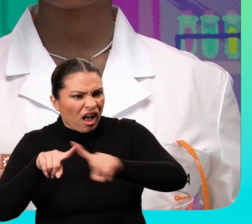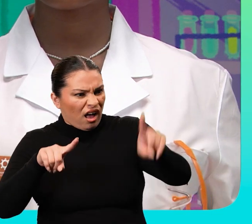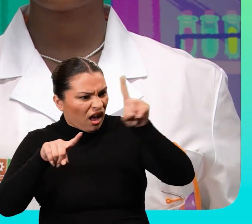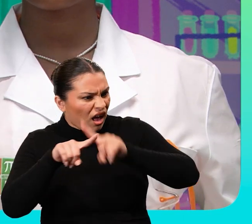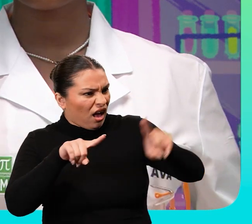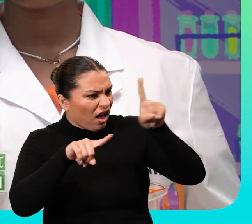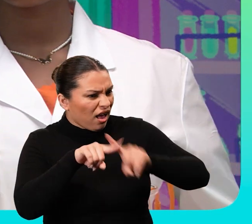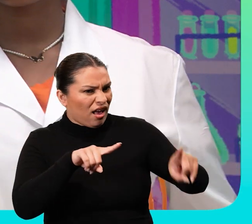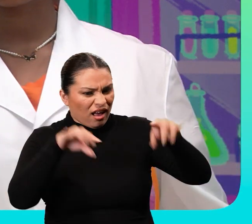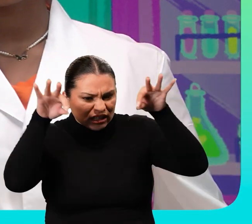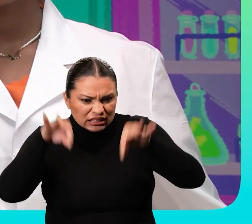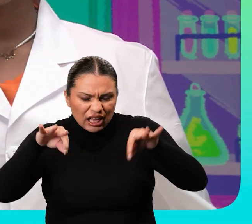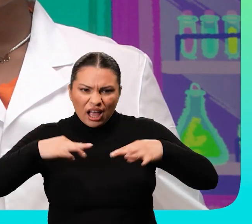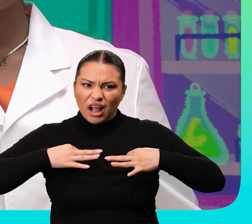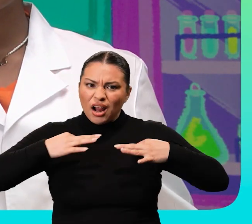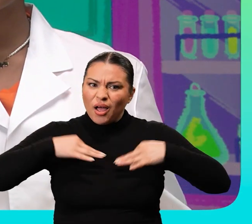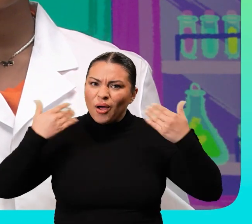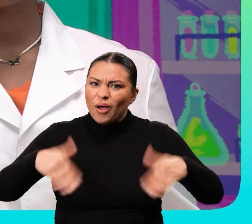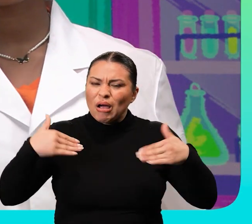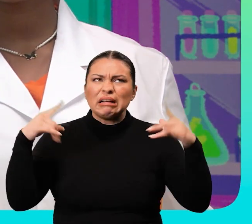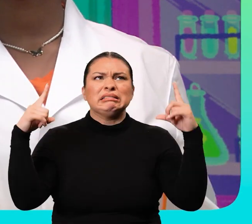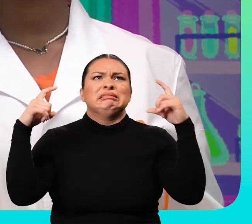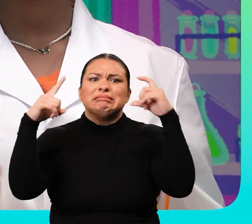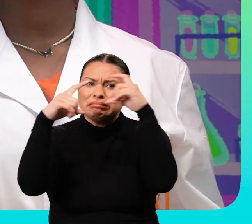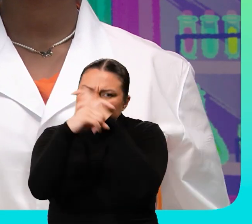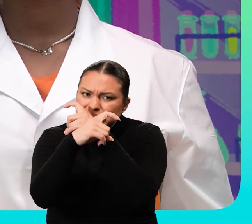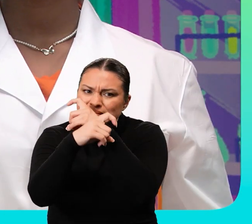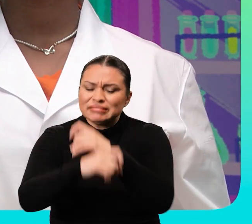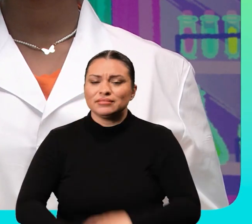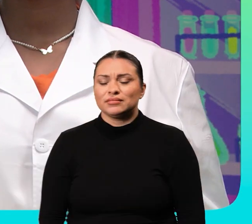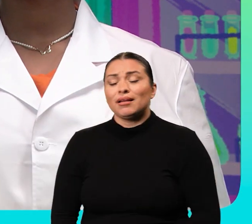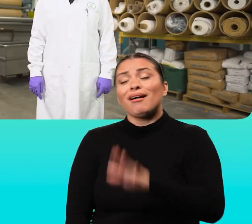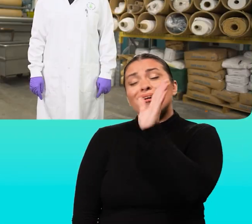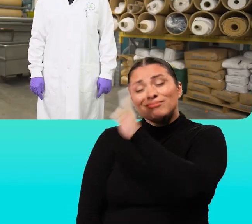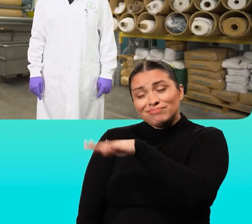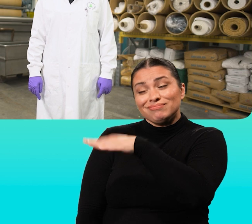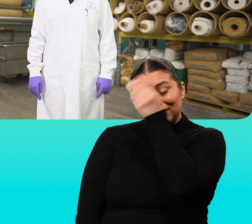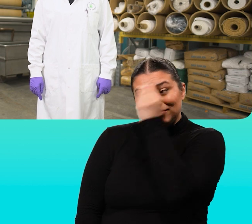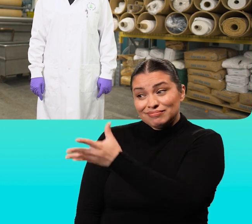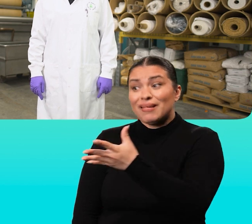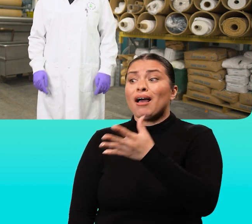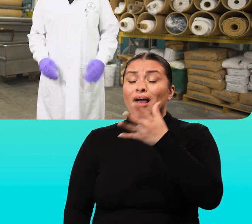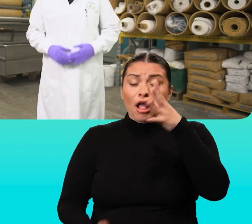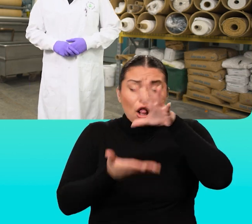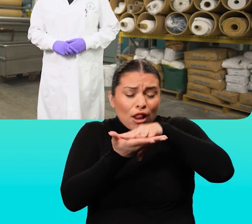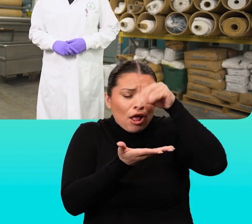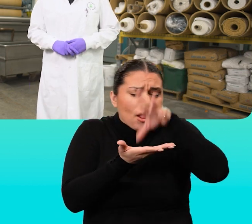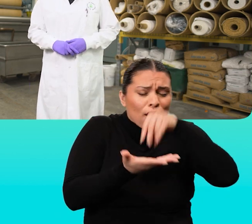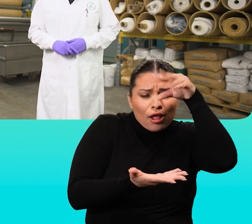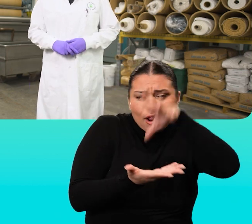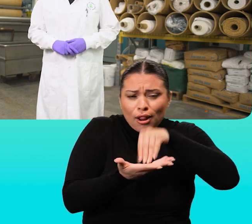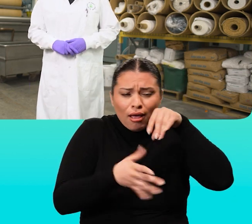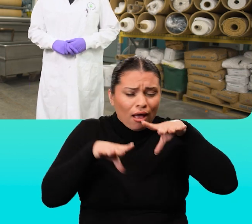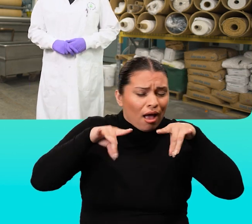I never knew there were so many ways to color clothes. It looks so complicated. Science might seem tricky at first,